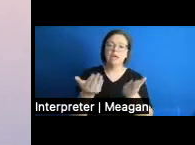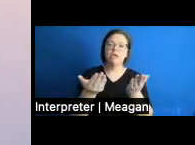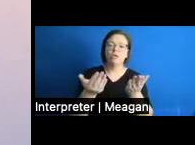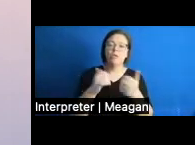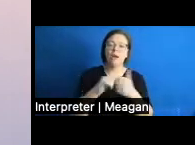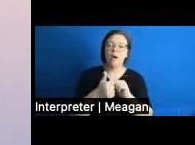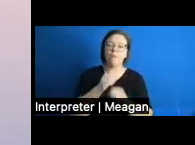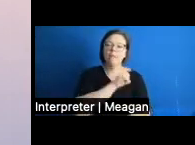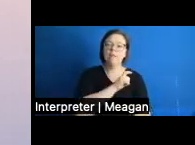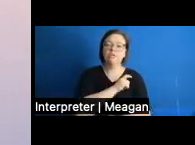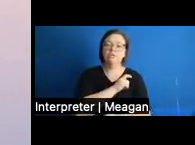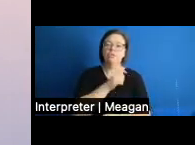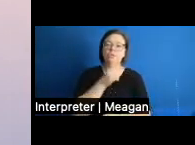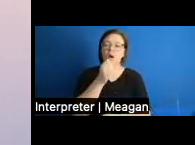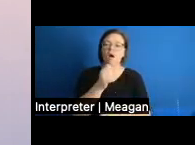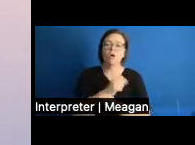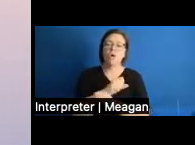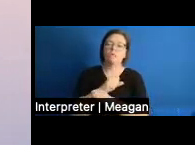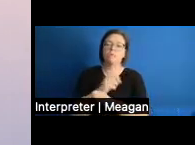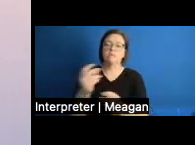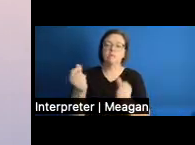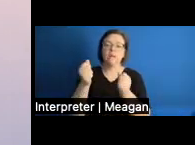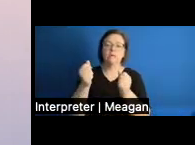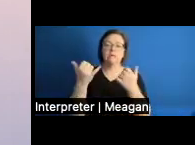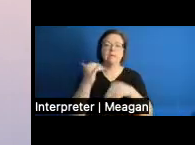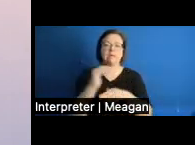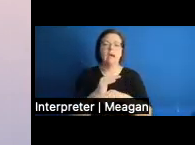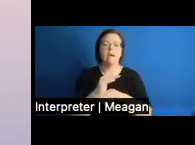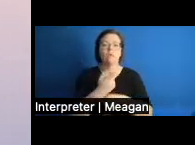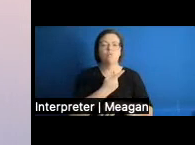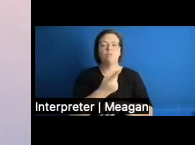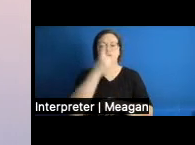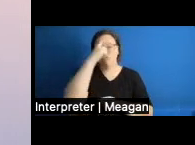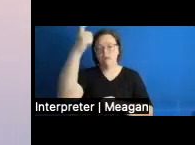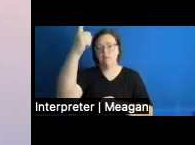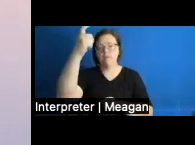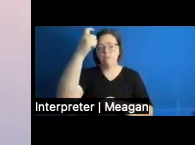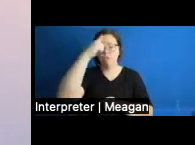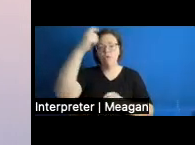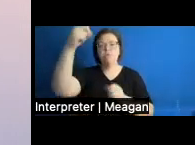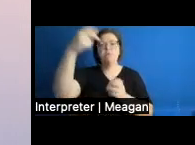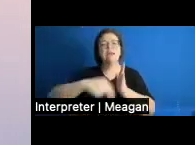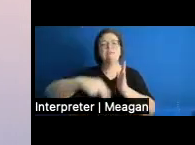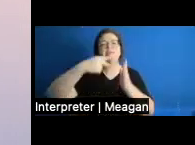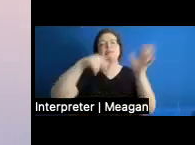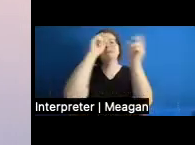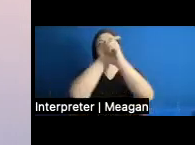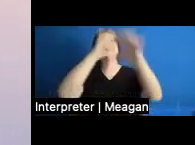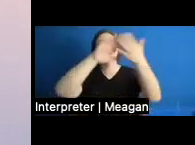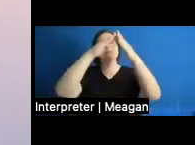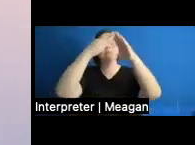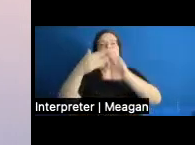unarmed & sudden. & tonight, when we dream, we dream of dancing, in a city slowly becoming ash.”